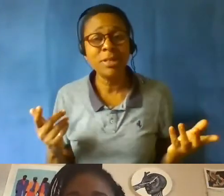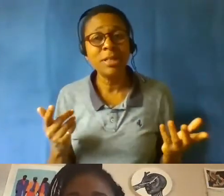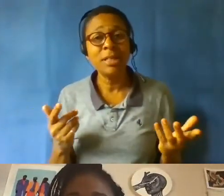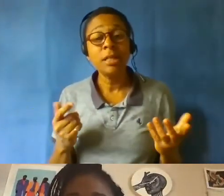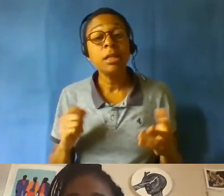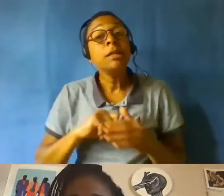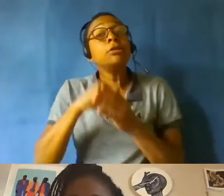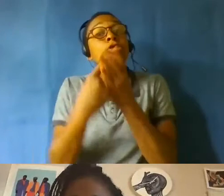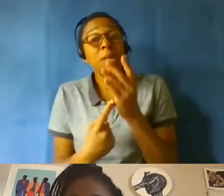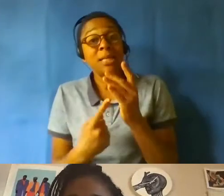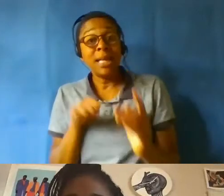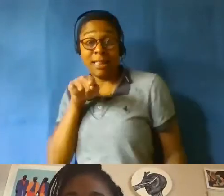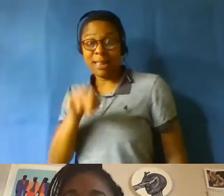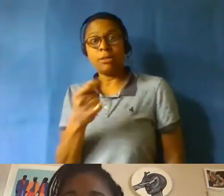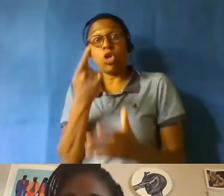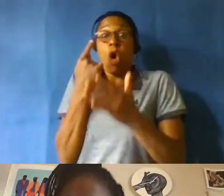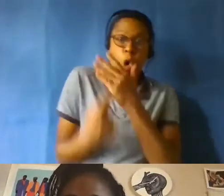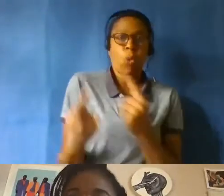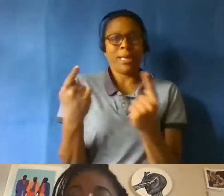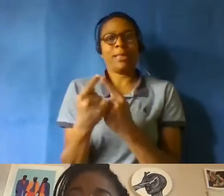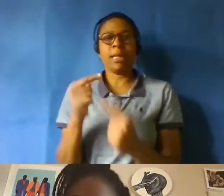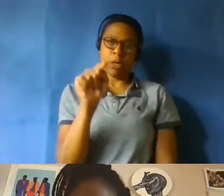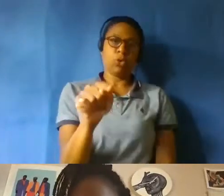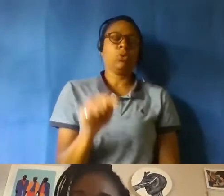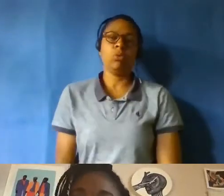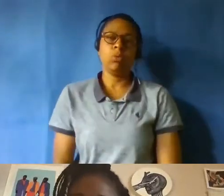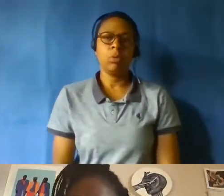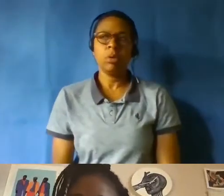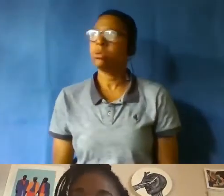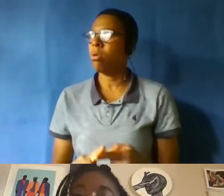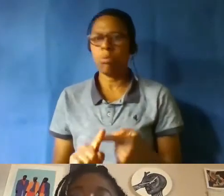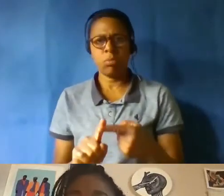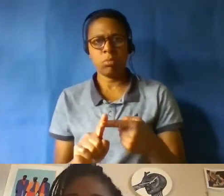former thing the foremost thing rather than the fact that you're female or your